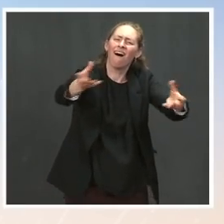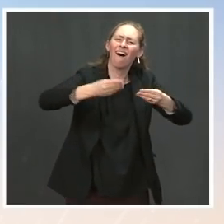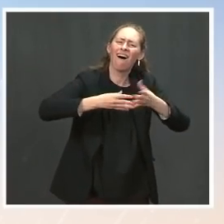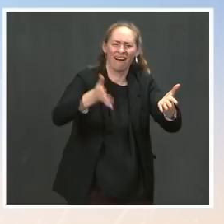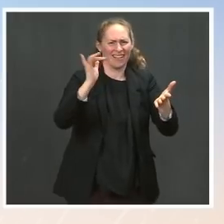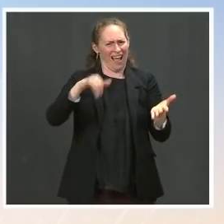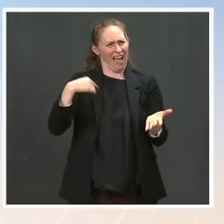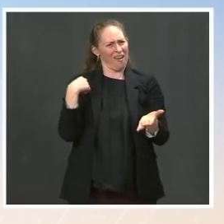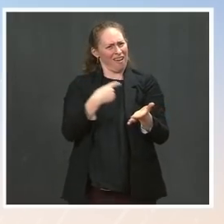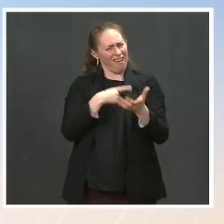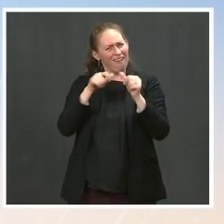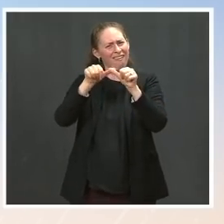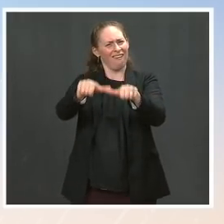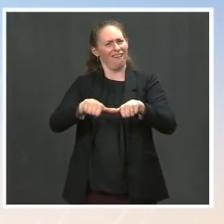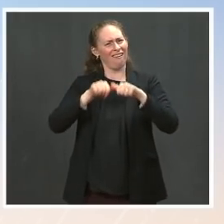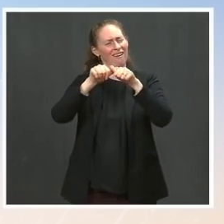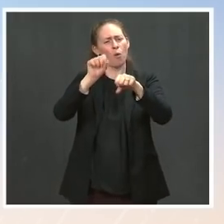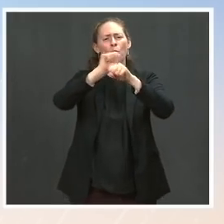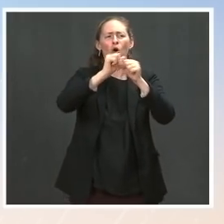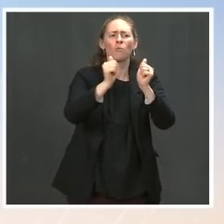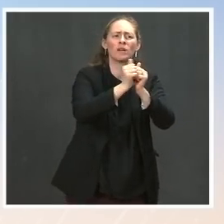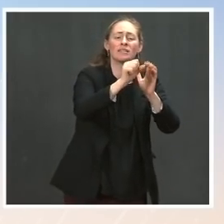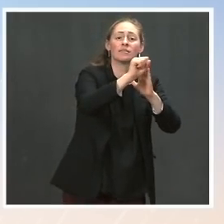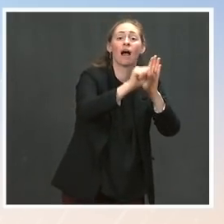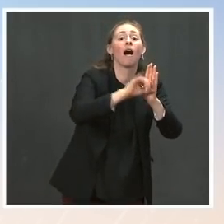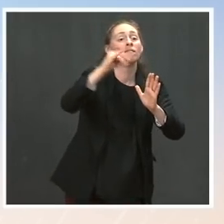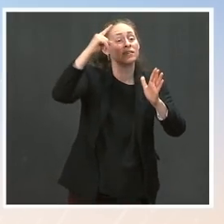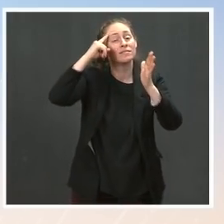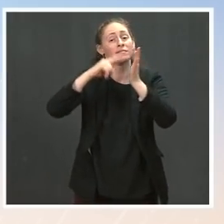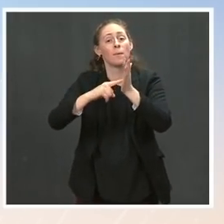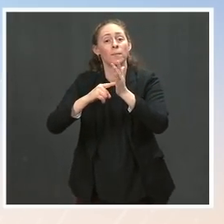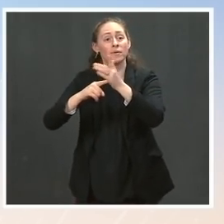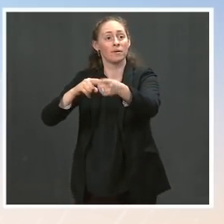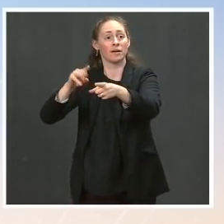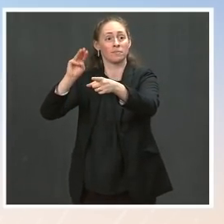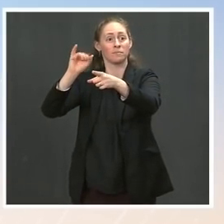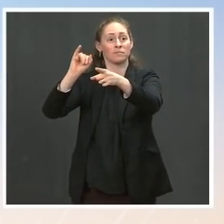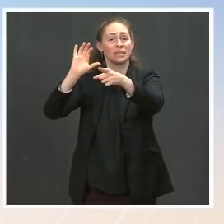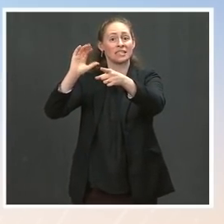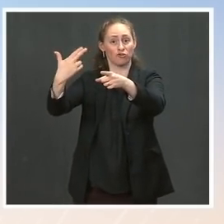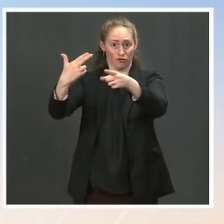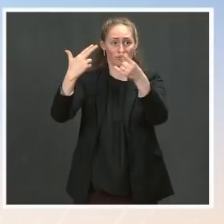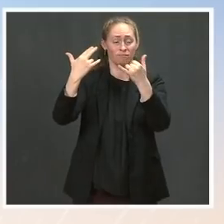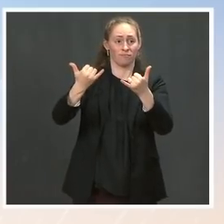with states like Michigan to, you know, surge testing, surge tracing,